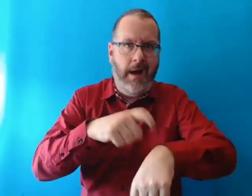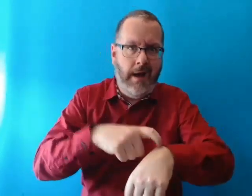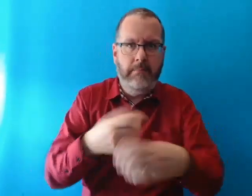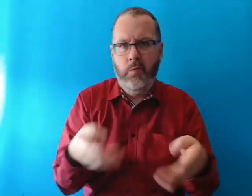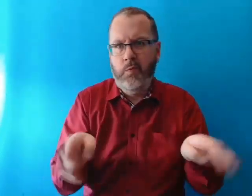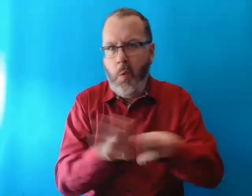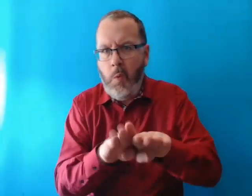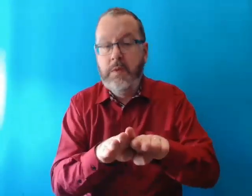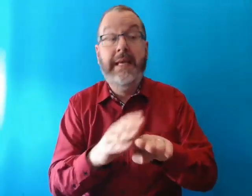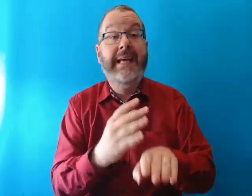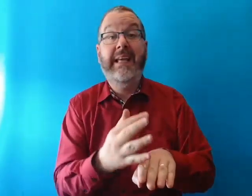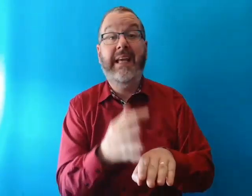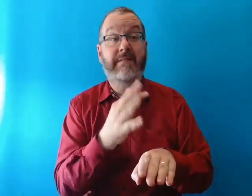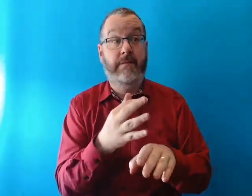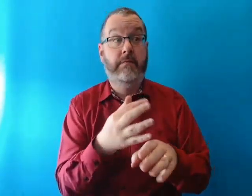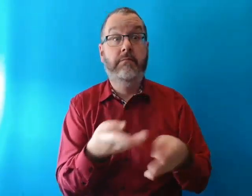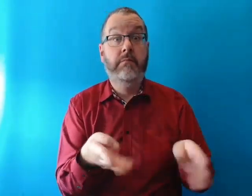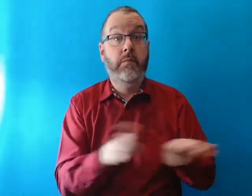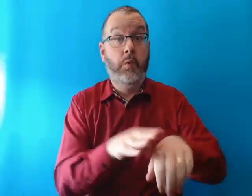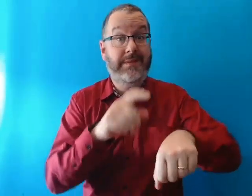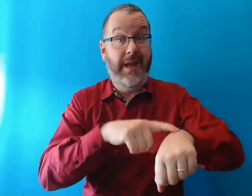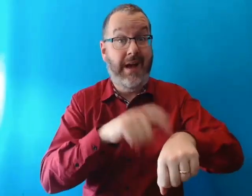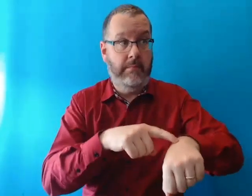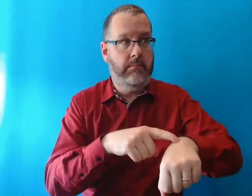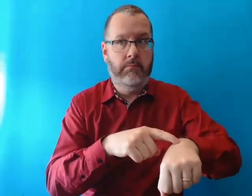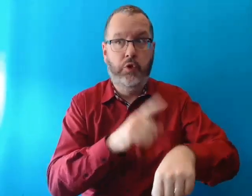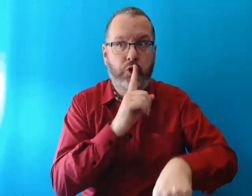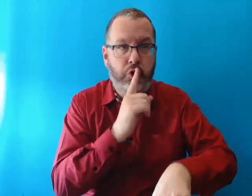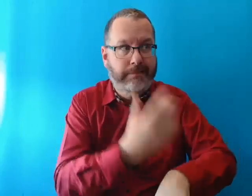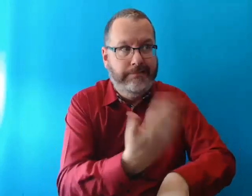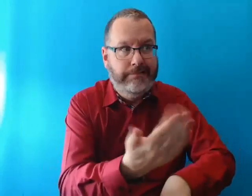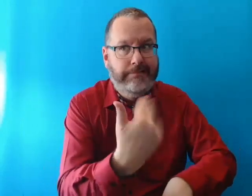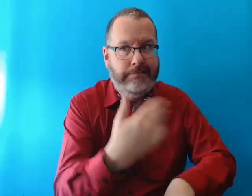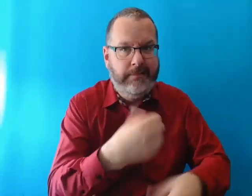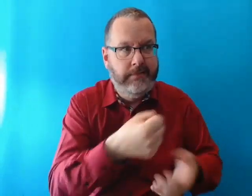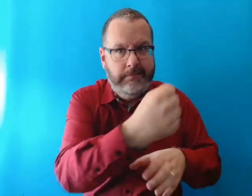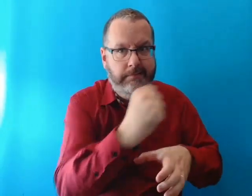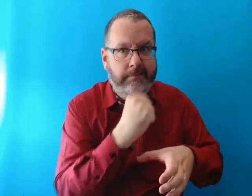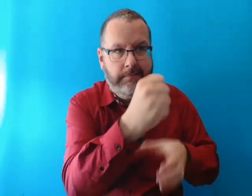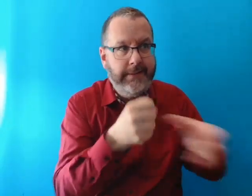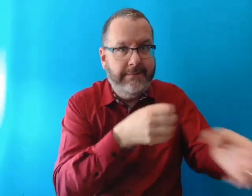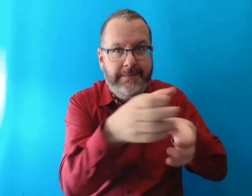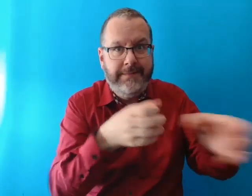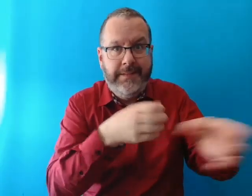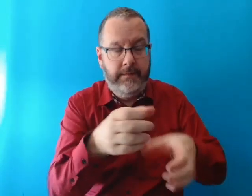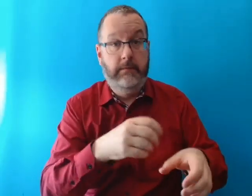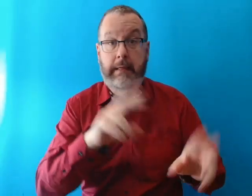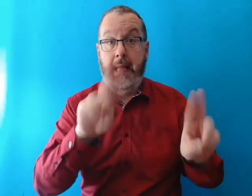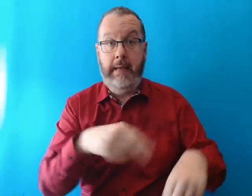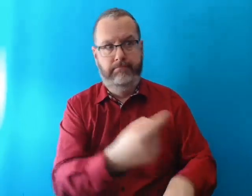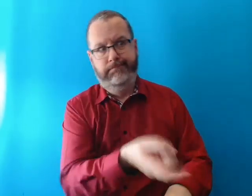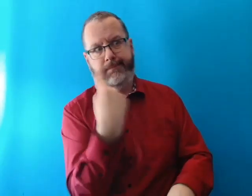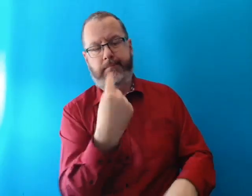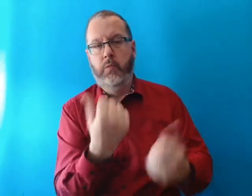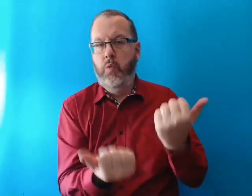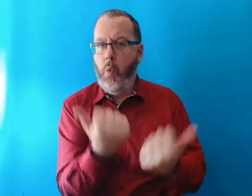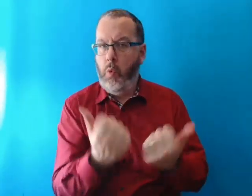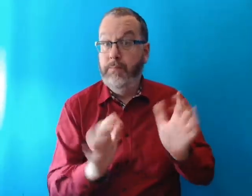and publicans would often appear in court if it seemed they had allowed people to drink after hours.